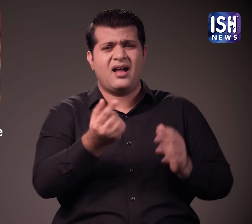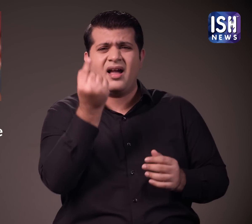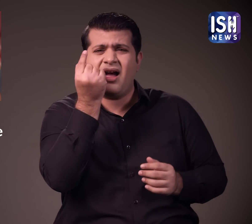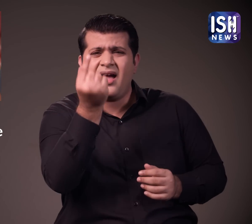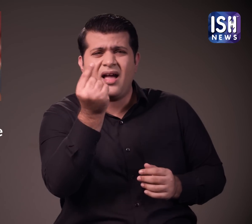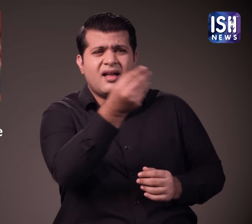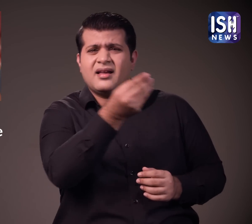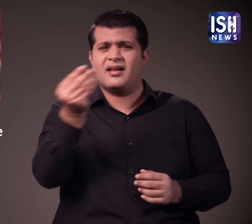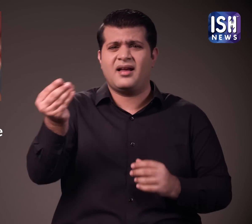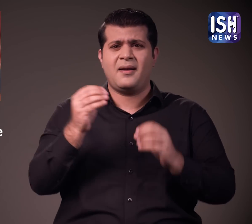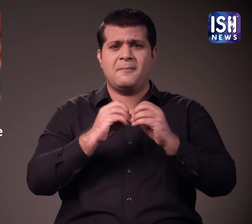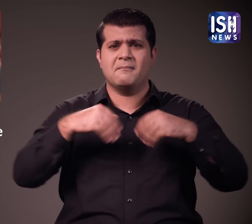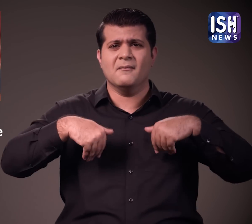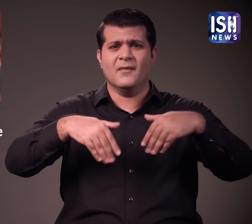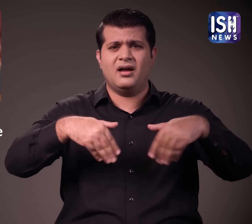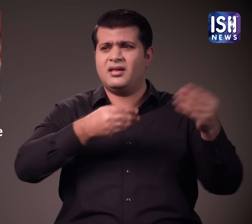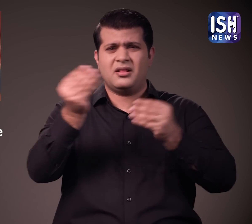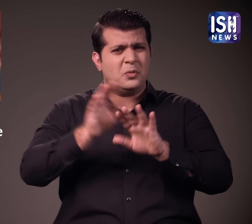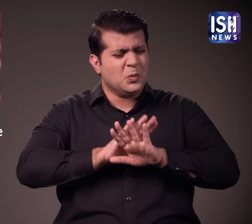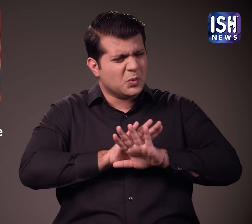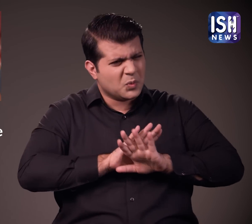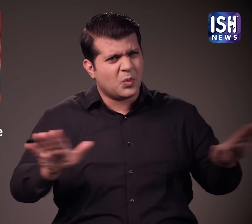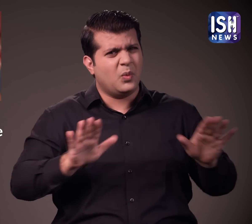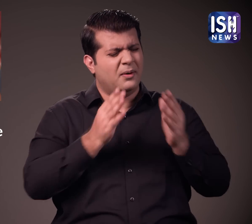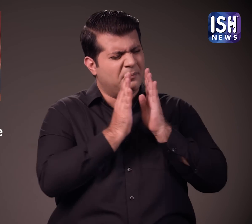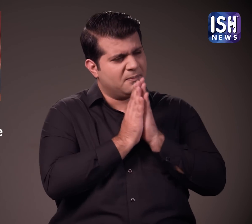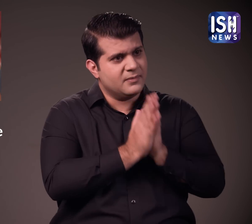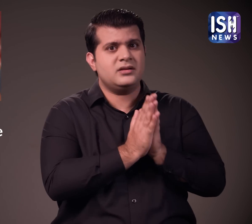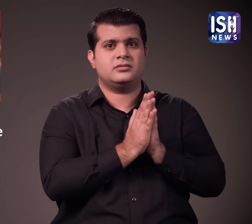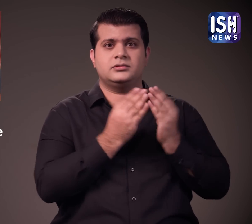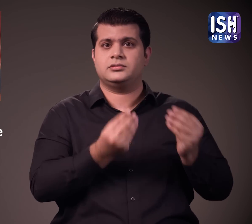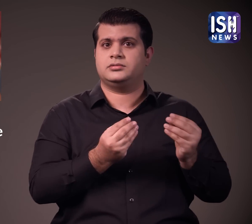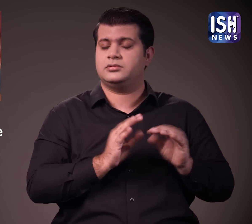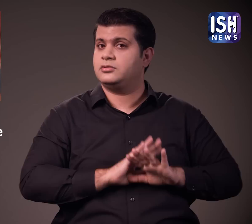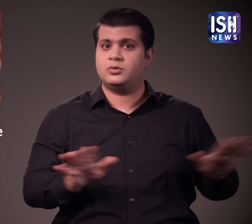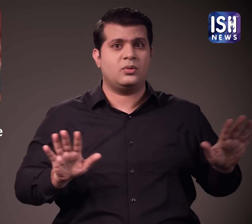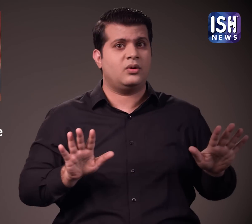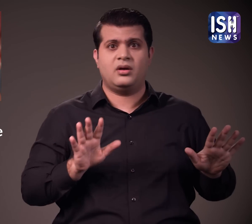She said, “Please don't give him bail.